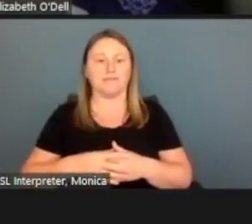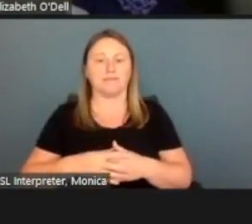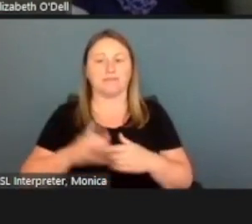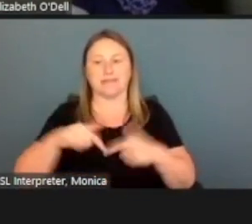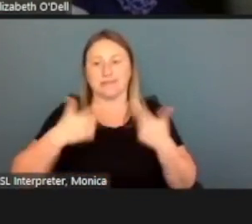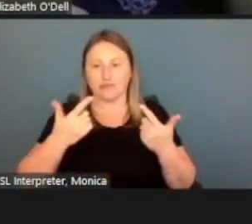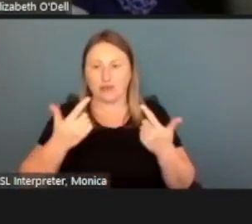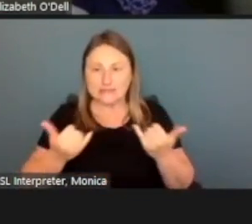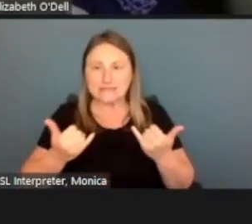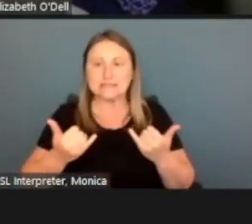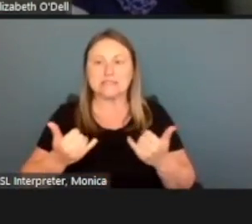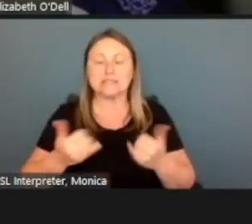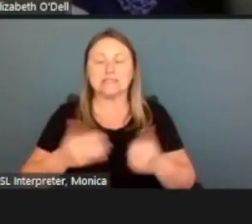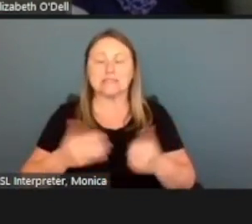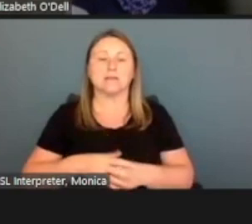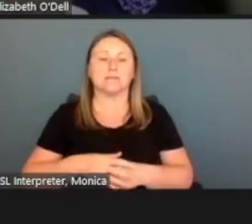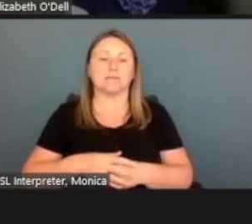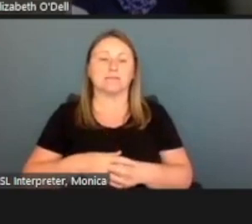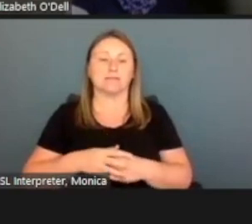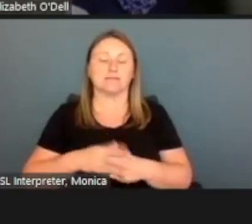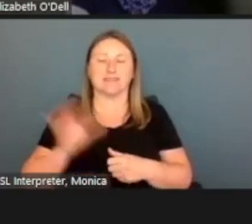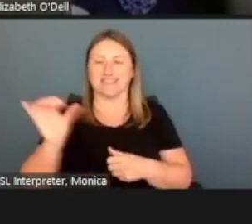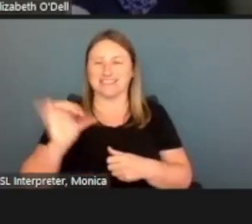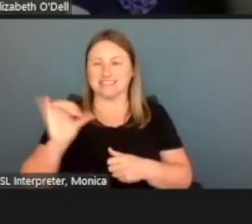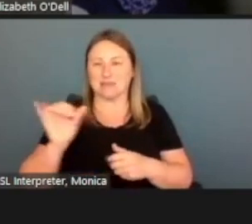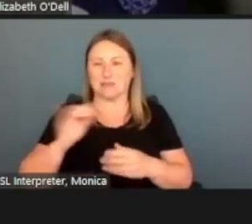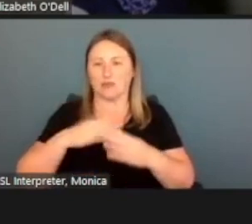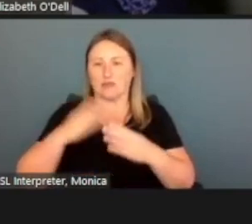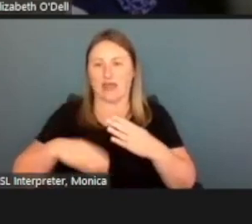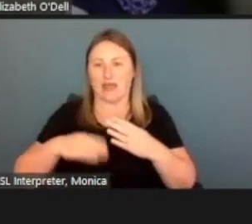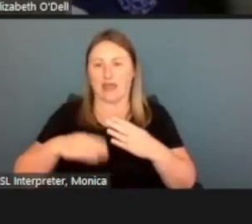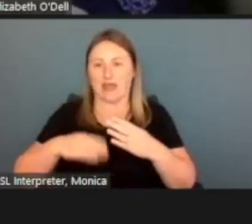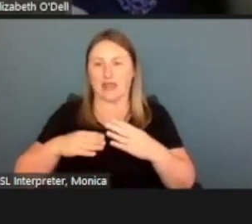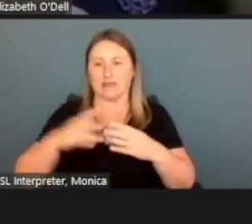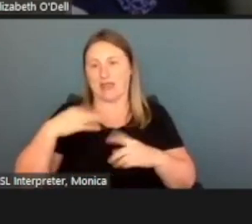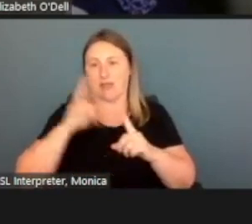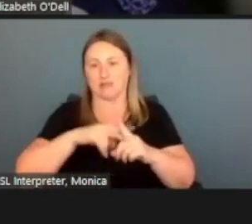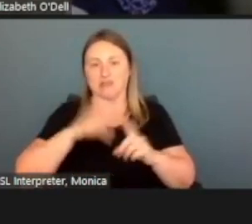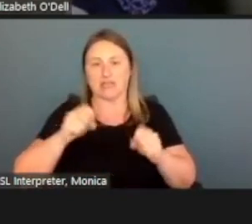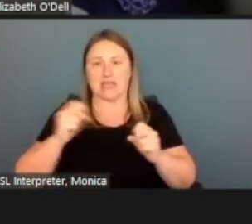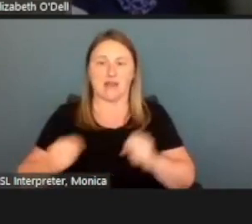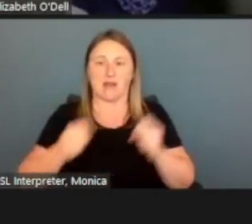So much like we did at the end of the application, I can go and upload a document.